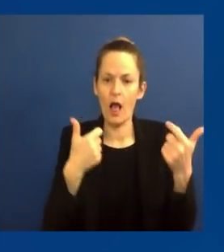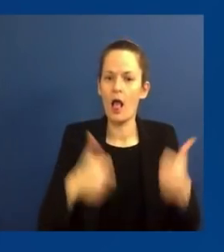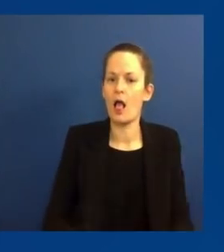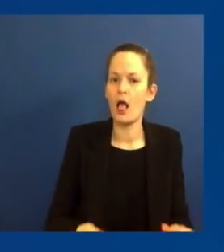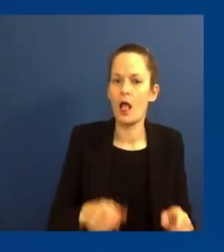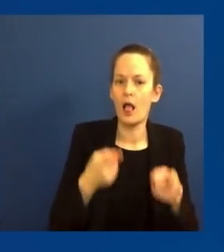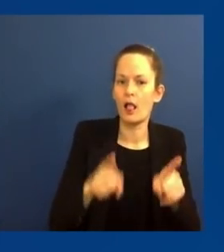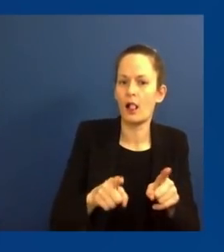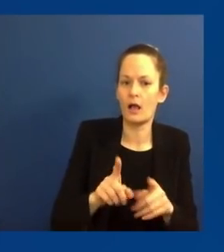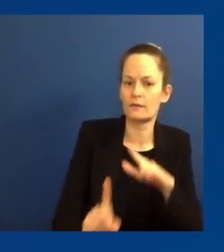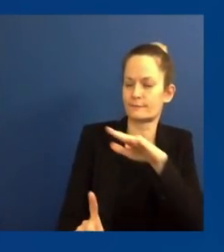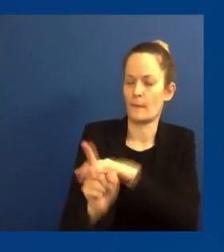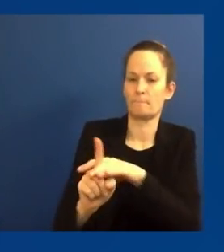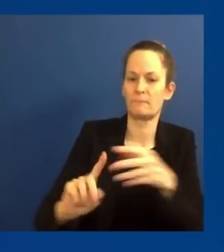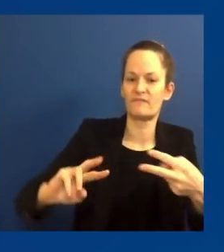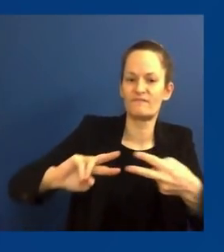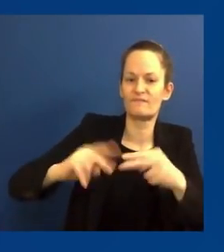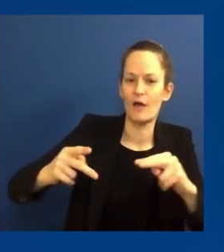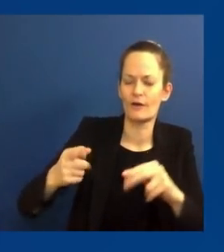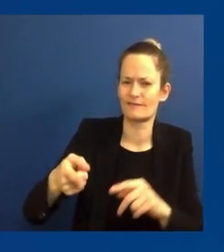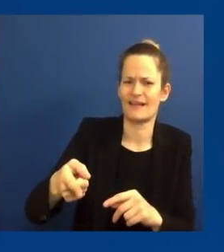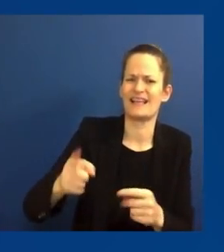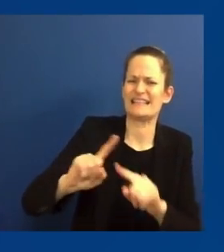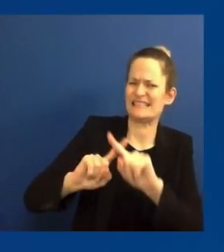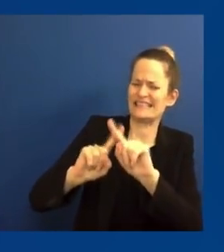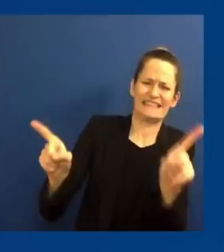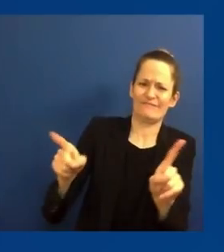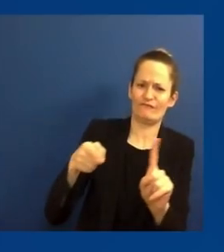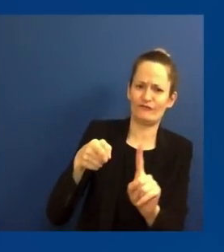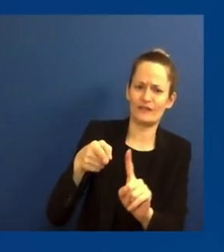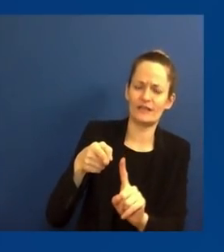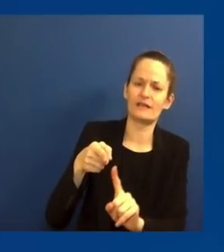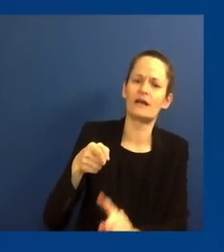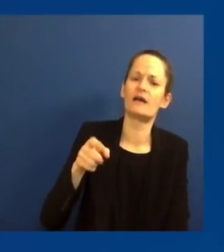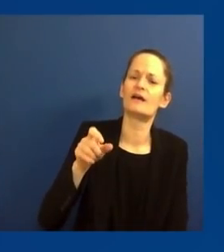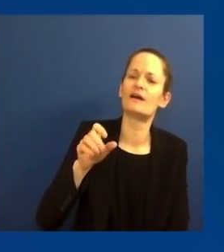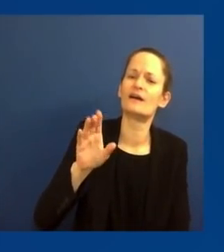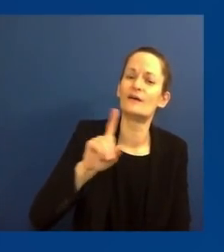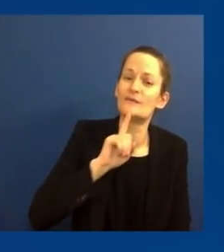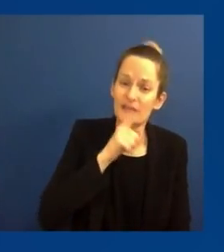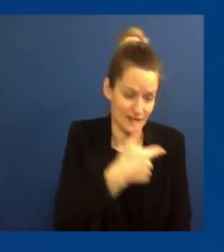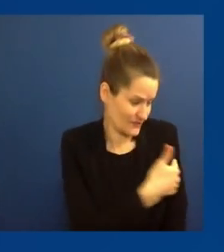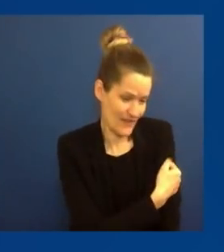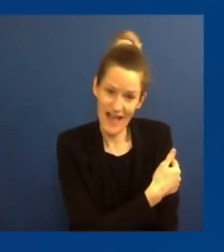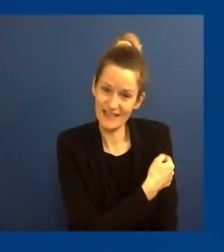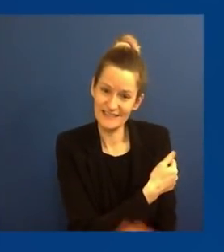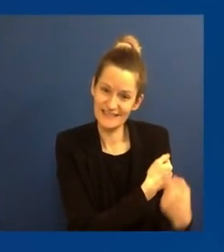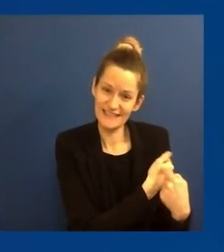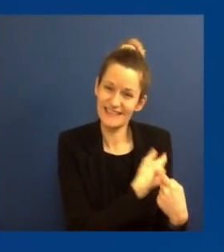that it eludes the accumulation of the immune protection that we've gotten from vaccinations